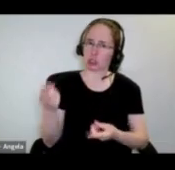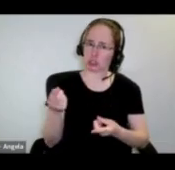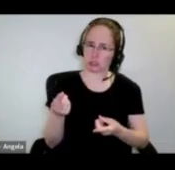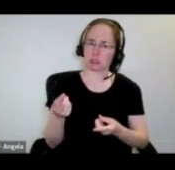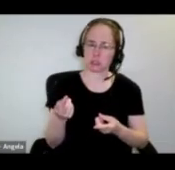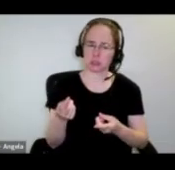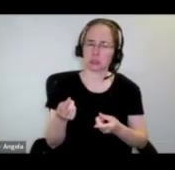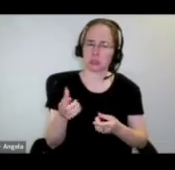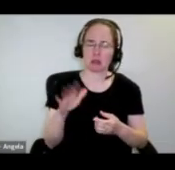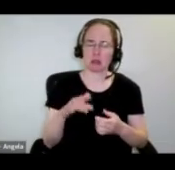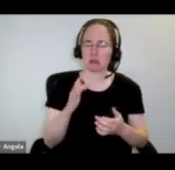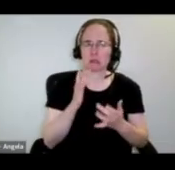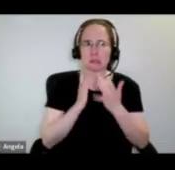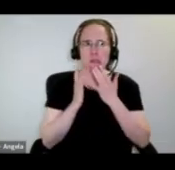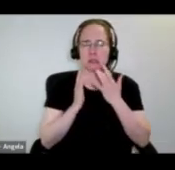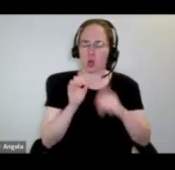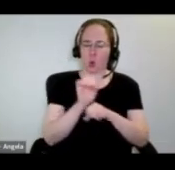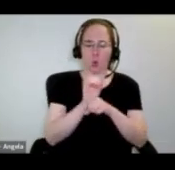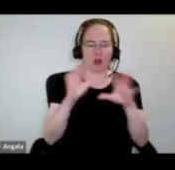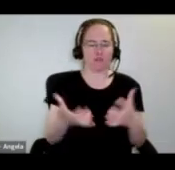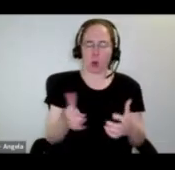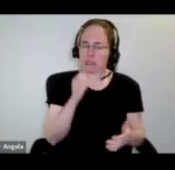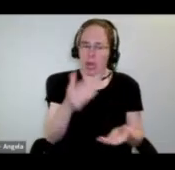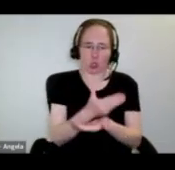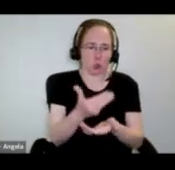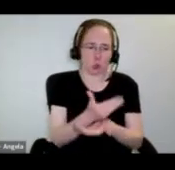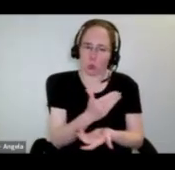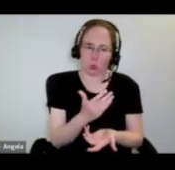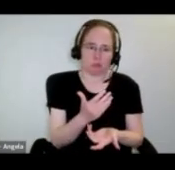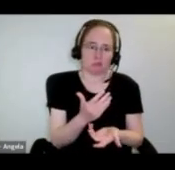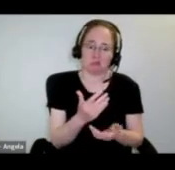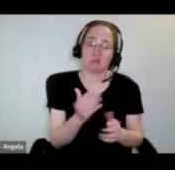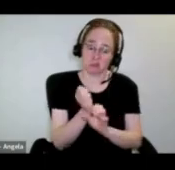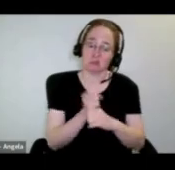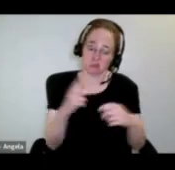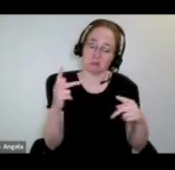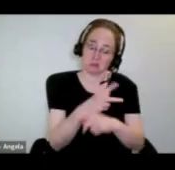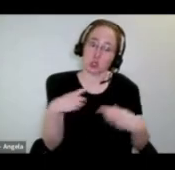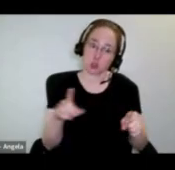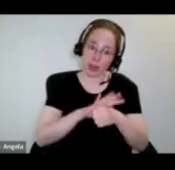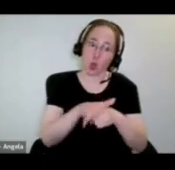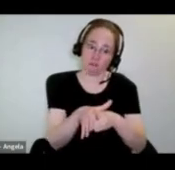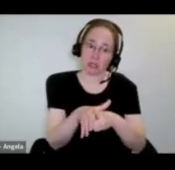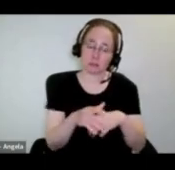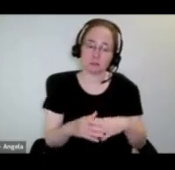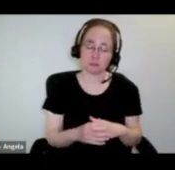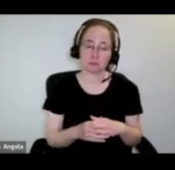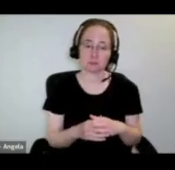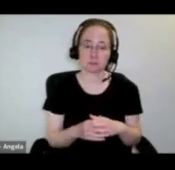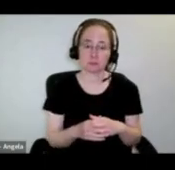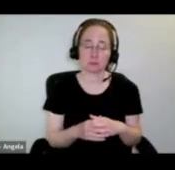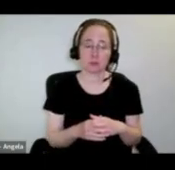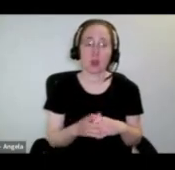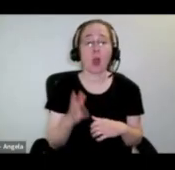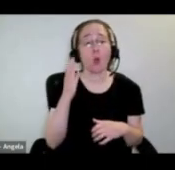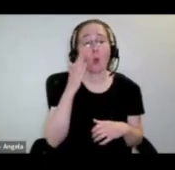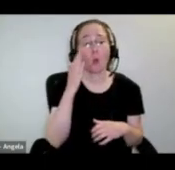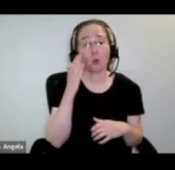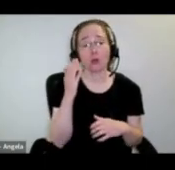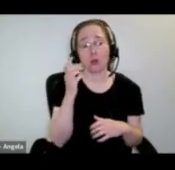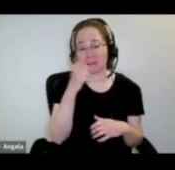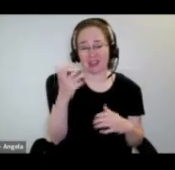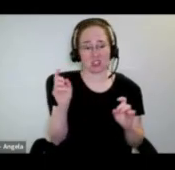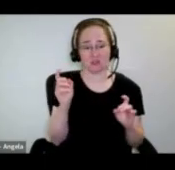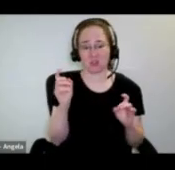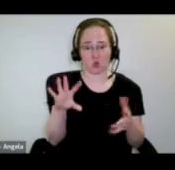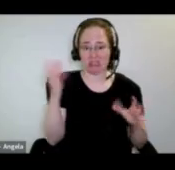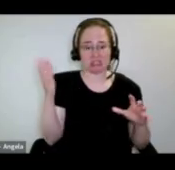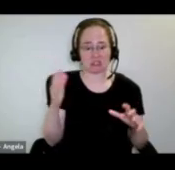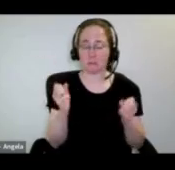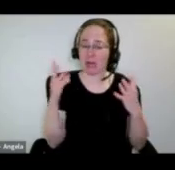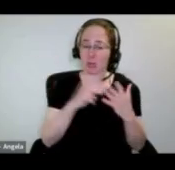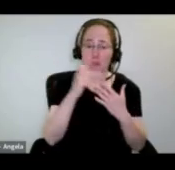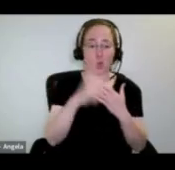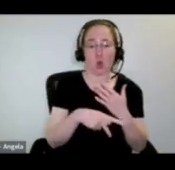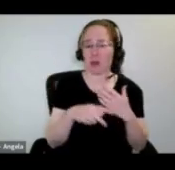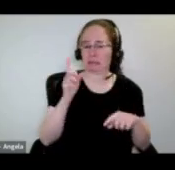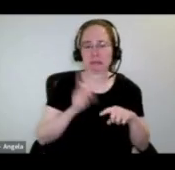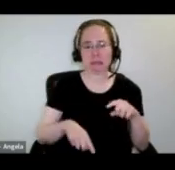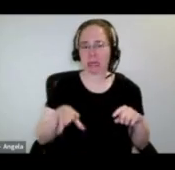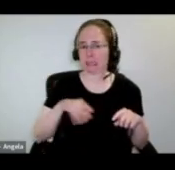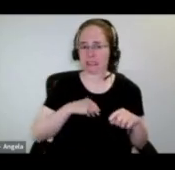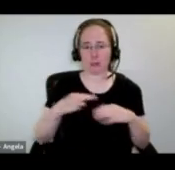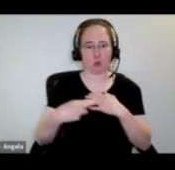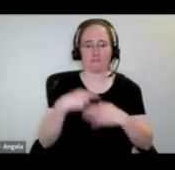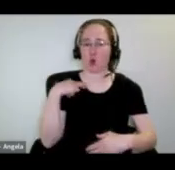Valerie Bradley: I think all of us have been aware over many years that the crisis in our workforce is nothing new and was only exacerbated during COVID. What we know because of this crisis